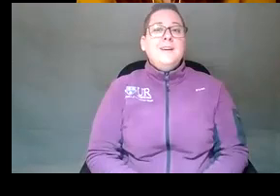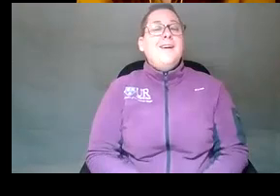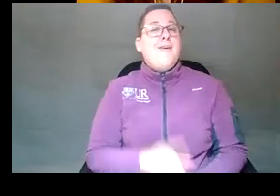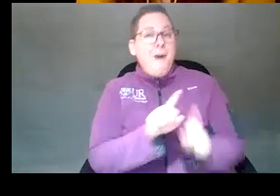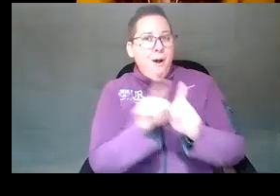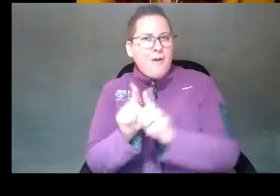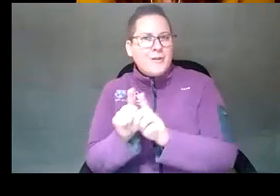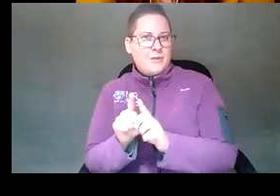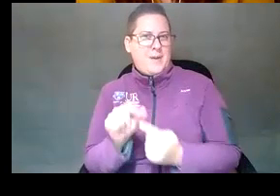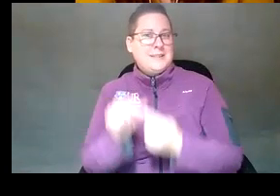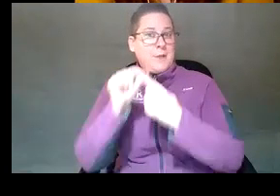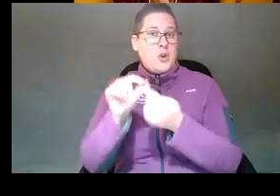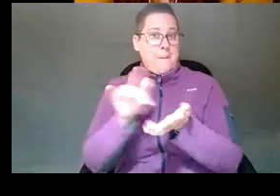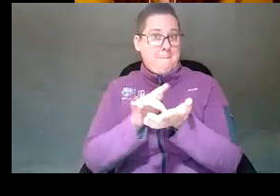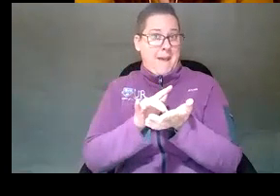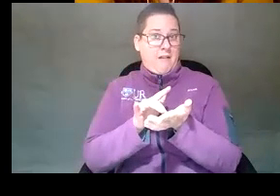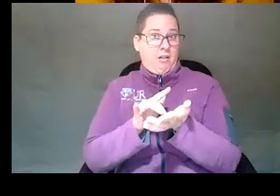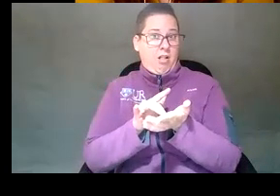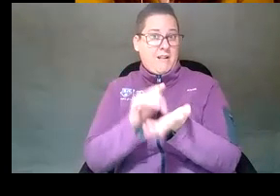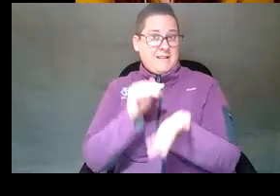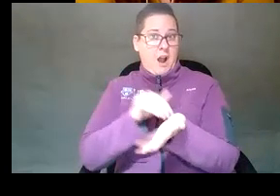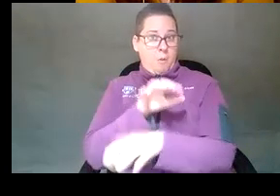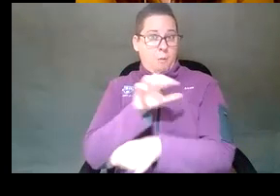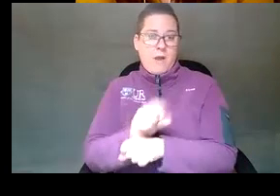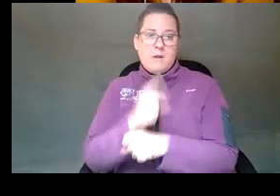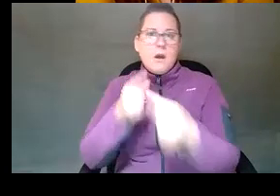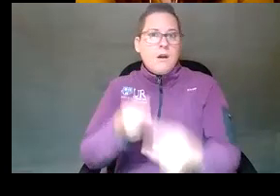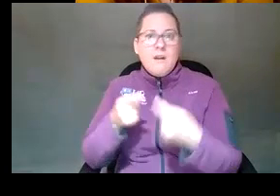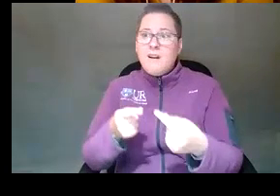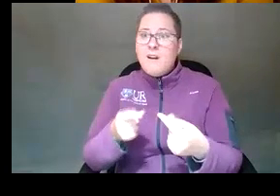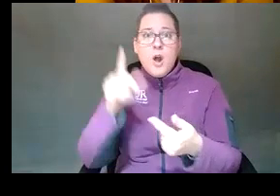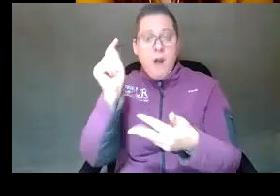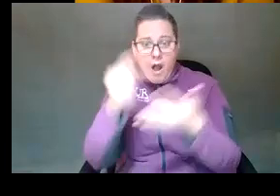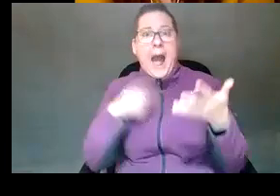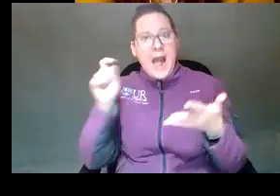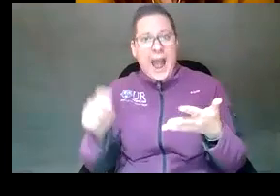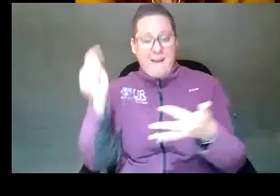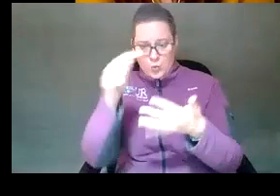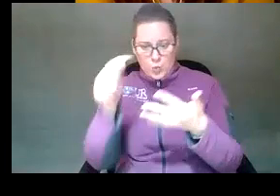for those medical visits those difficulties with completing those visit tasks so things like vital